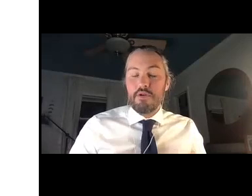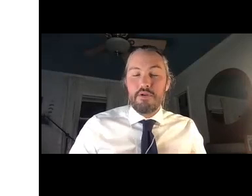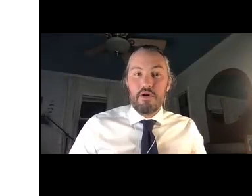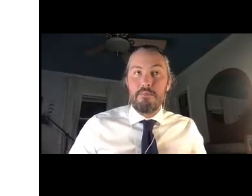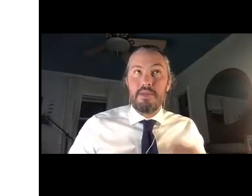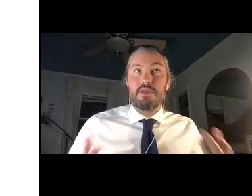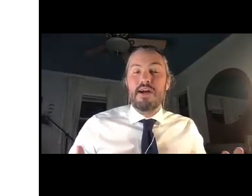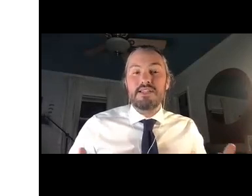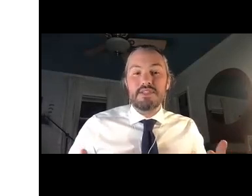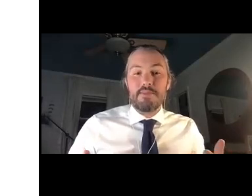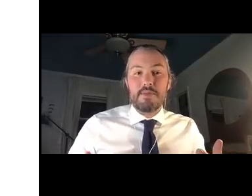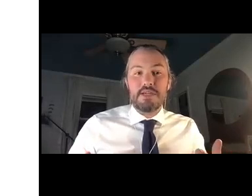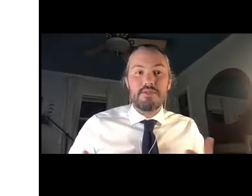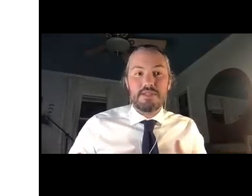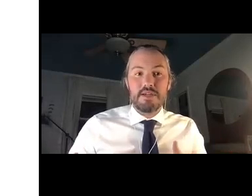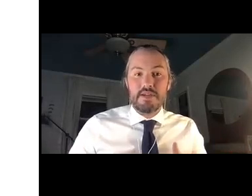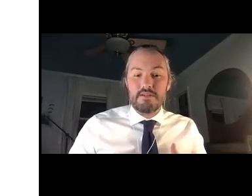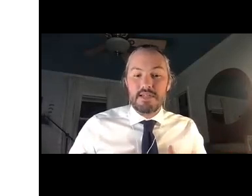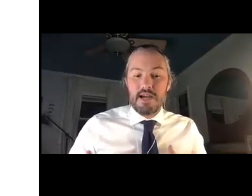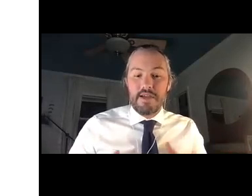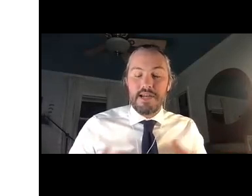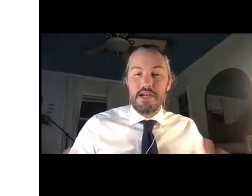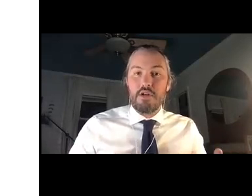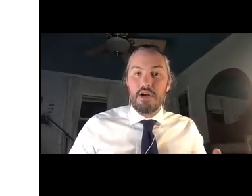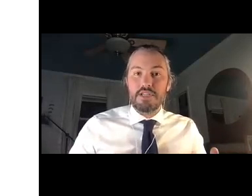You'll be able to find some supplementary materials that kind of go along with this